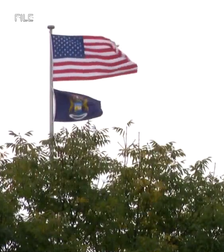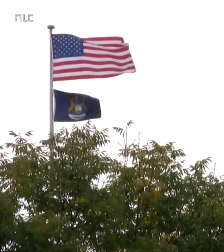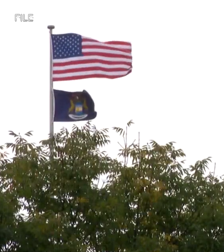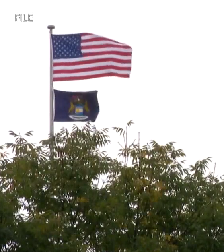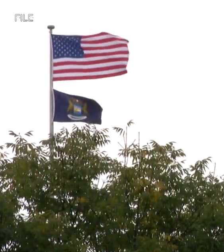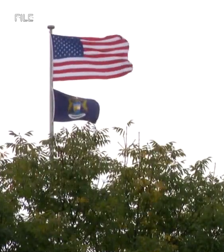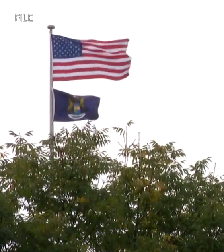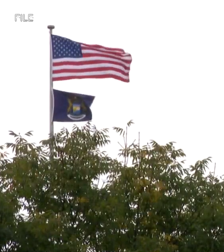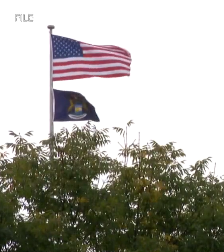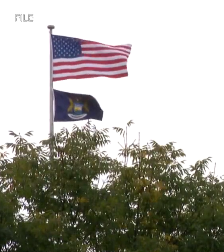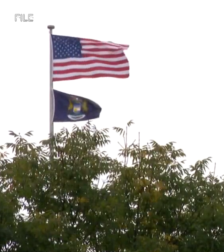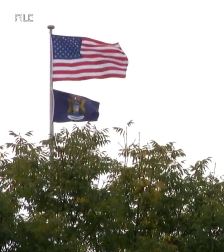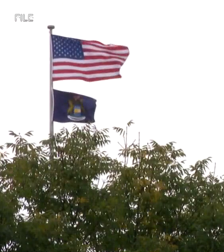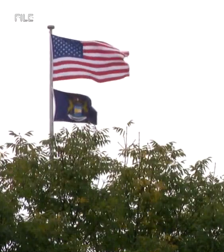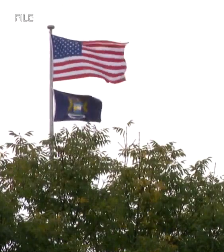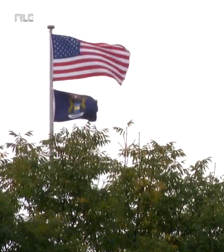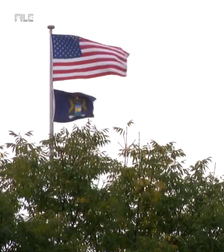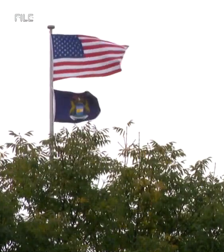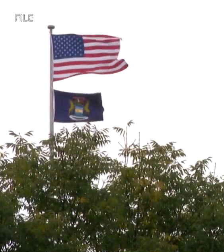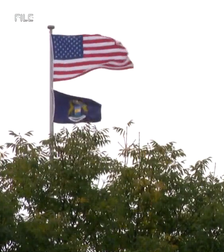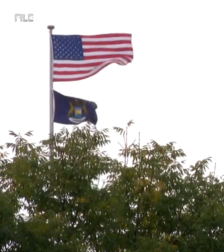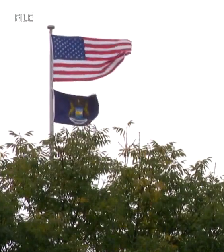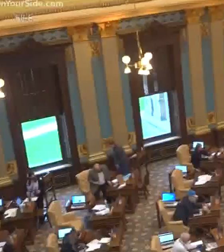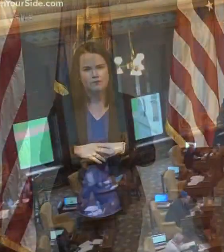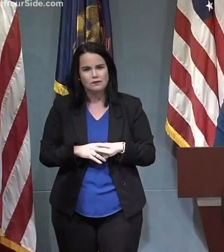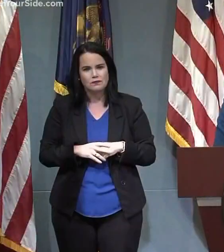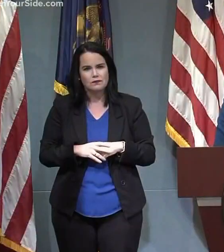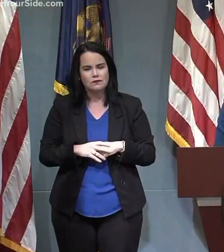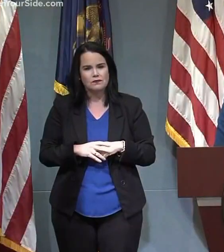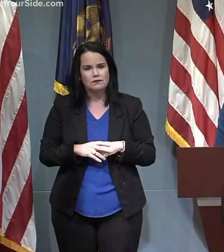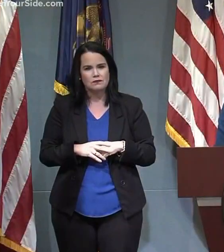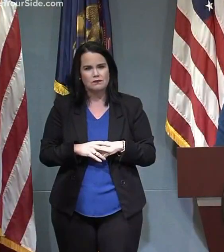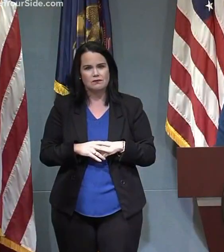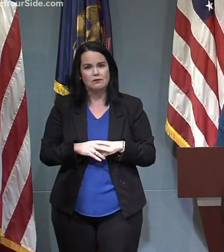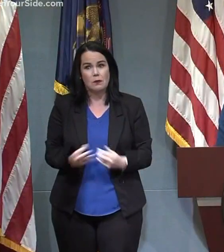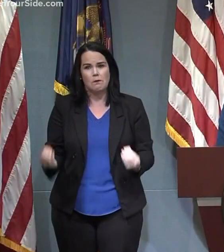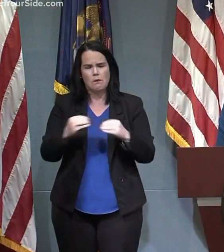RALLIES AND MAKING DEATH THREATS AGAINST THE GOVERNOR DURING MONDAY'S PRESS THREATS AGAINST THE GOVERNOR DURING MONDAY'S PRESS THREATS AGAINST THE GOVERNOR DURING MONDAY'S PRESS CONFERENCE. THREATS AGAINST THE GOVERNOR DURING MONDAY'S PRESS CONFERENCE. GOVERNOR THREATS AGAINST THE GOVERNOR DURING MONDAY'S PRESS CONFERENCE. GOVERNOR 4@WHITMER DURING MONDAY'S PRESS CONFERENCE. GOVERNOR 4@WHITMER DURING MONDAY'S PRESS CONFERENCE. GOVERNOR 4@WHITMER ADDRESSED DURING MONDAY'S PRESS CONFERENCE. GOVERNOR 4@WHITMER ADDRESSED THESE DURING MONDAY'S PRESS CONFERENCE. GOVERNOR 4@WHITMER ADDRESSED THESE THREATS DURING MONDAY'S PRESS CONFERENCE. GOVERNOR 4@WHITMER ADDRESSED THESE THREATS CALLING CONFERENCE. GOVERNOR 4@WHITMER ADDRESSED THESE THREATS CALLING CONFERENCE. GOVERNOR 4@WHITMER ADDRESSED THESE THREATS CALLING GOT CONFERENCE. GOVERNOR 4@WHITMER ADDRESSED THESE THREATS CALLING GOT SUPPORT CONFERENCE. GOVERNOR 4@WHITMER ADDRESSED THESE THREATS CALLING GOT SUPPORT FROM CONFERENCE. GOVERNOR 4@WHITMER ADDRESSED THESE THREATS CALLING GOT SUPPORT FROM REPUBLICAN ADDRESSED THESE THREATS CALLING GOT SUPPORT FROM REPUBLICAN